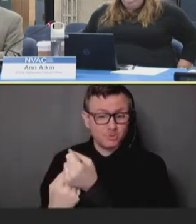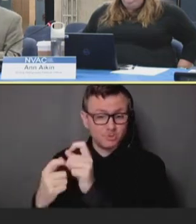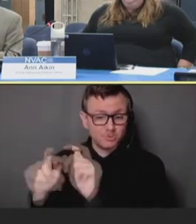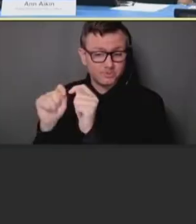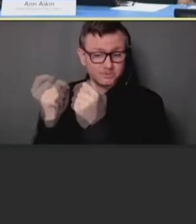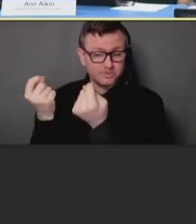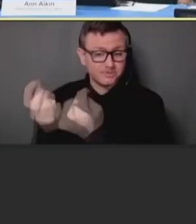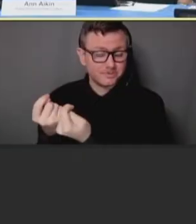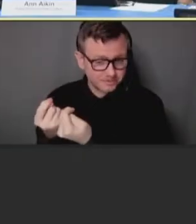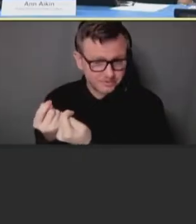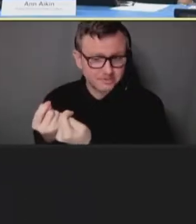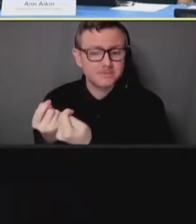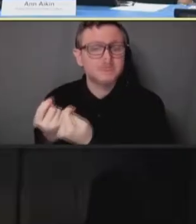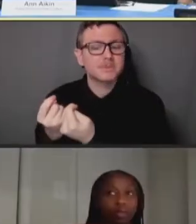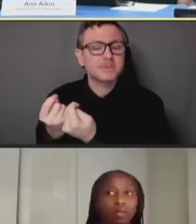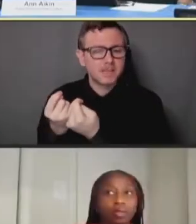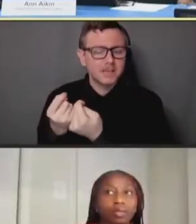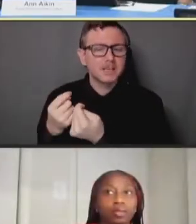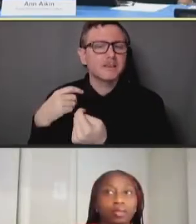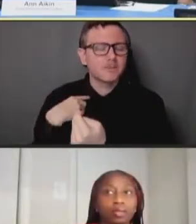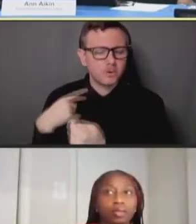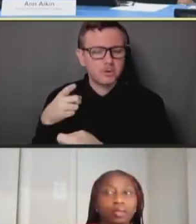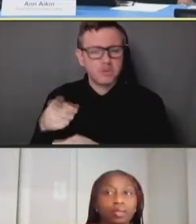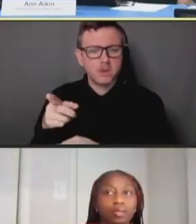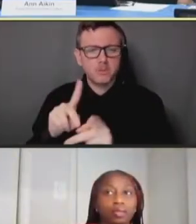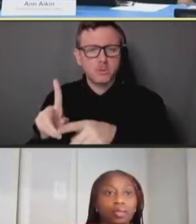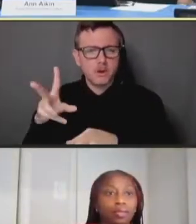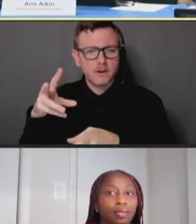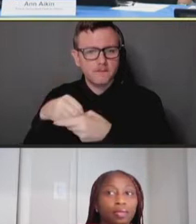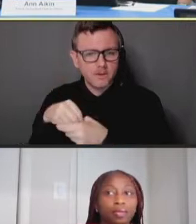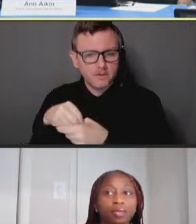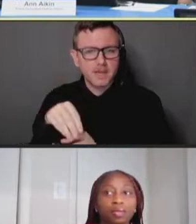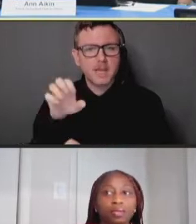roles in the management of this committee, including Emily Downes [phonetic sp], Rebecca